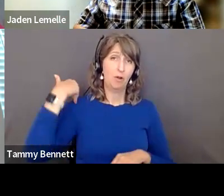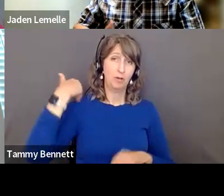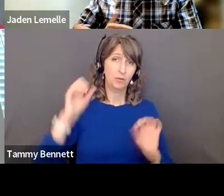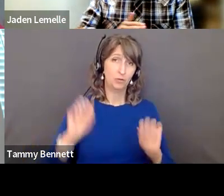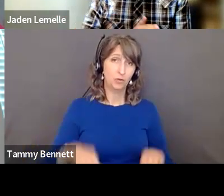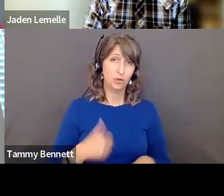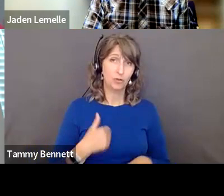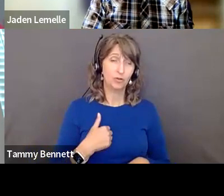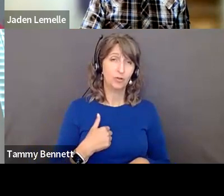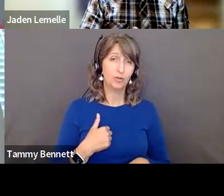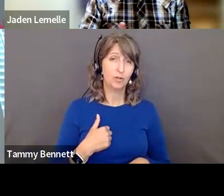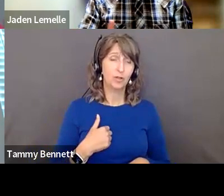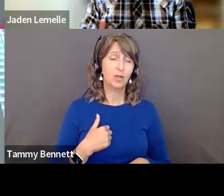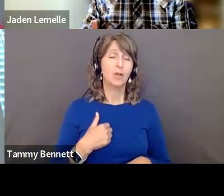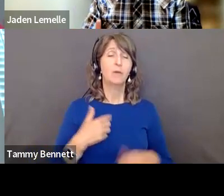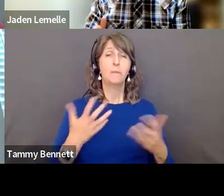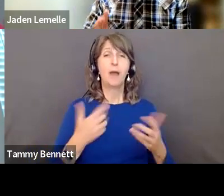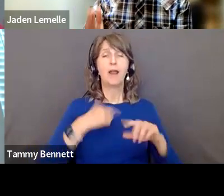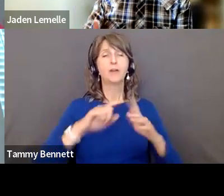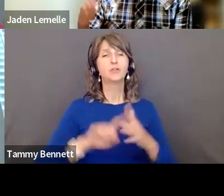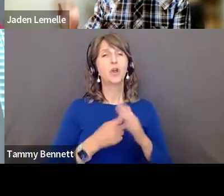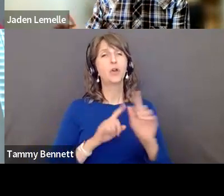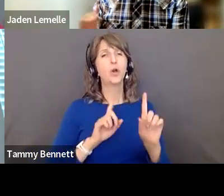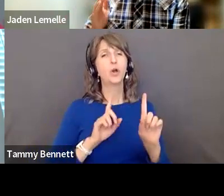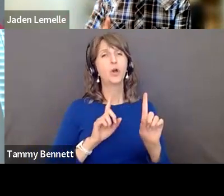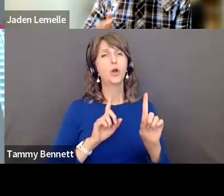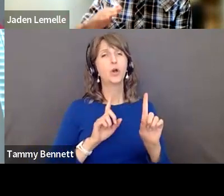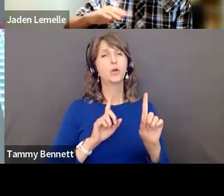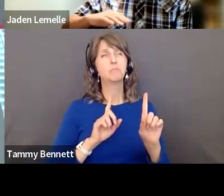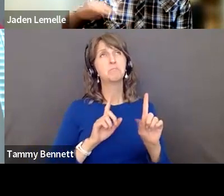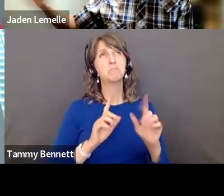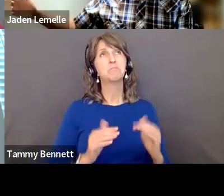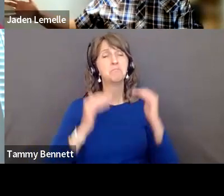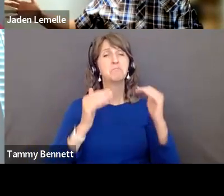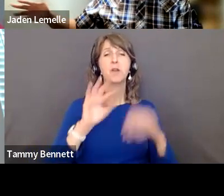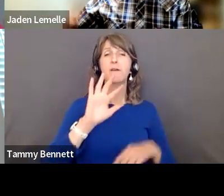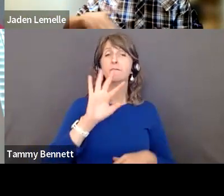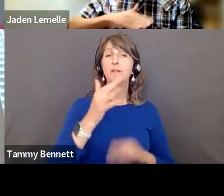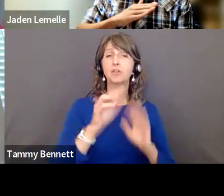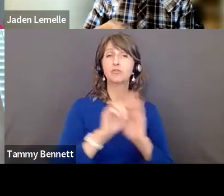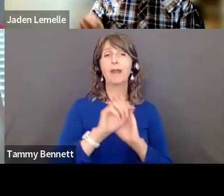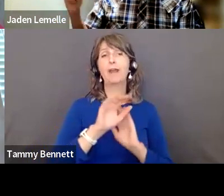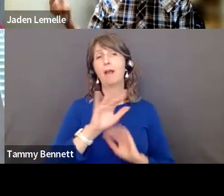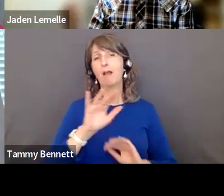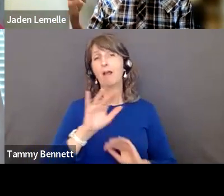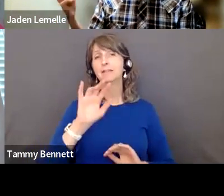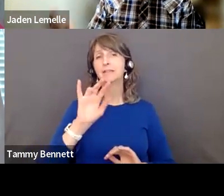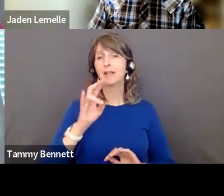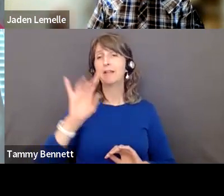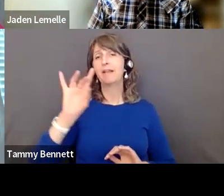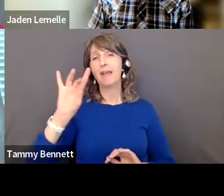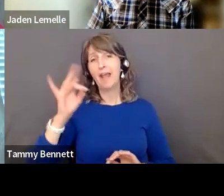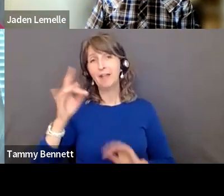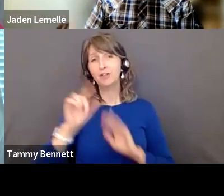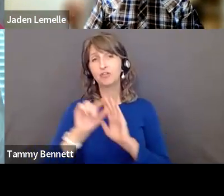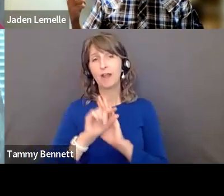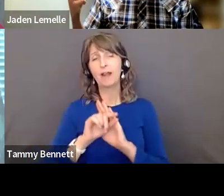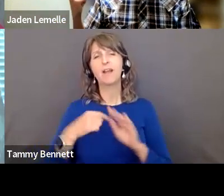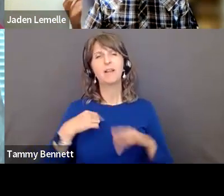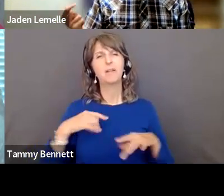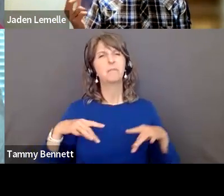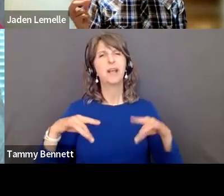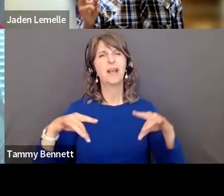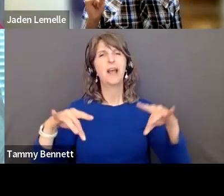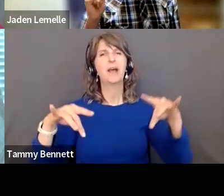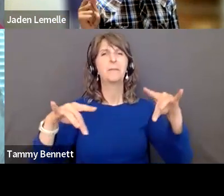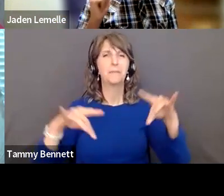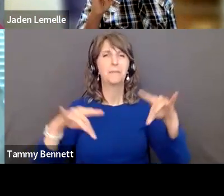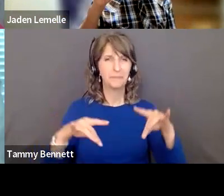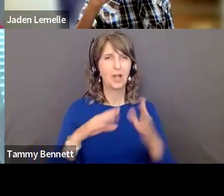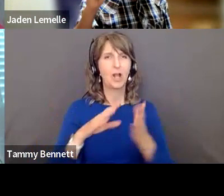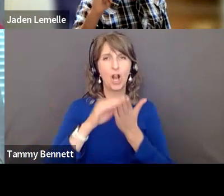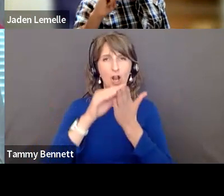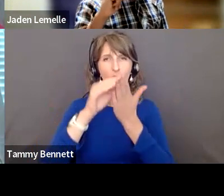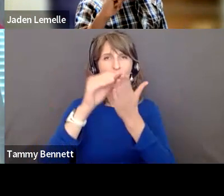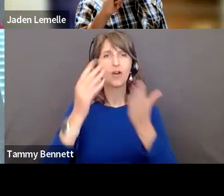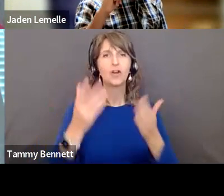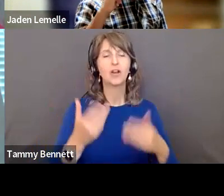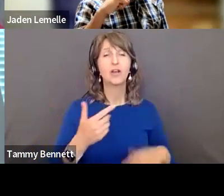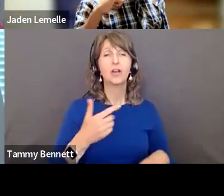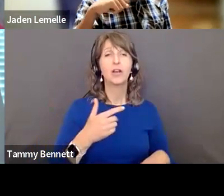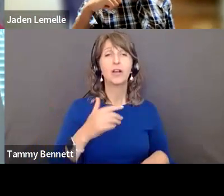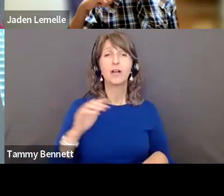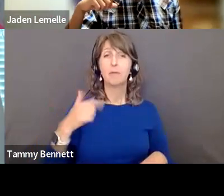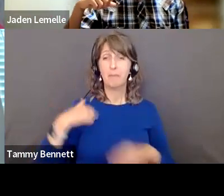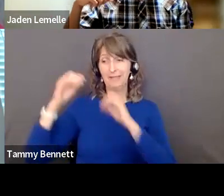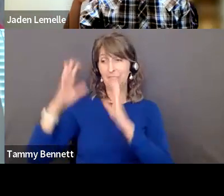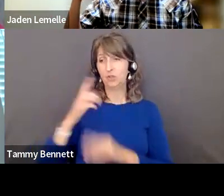Once I started going like the fifth or fifth through eighth grade Everything started catching on. And whatever that and when my teacher, told me that I wouldn't be anything alike.